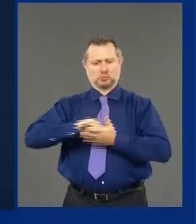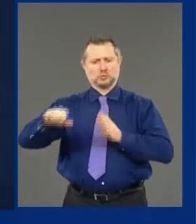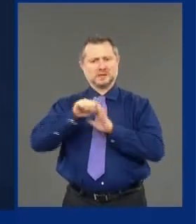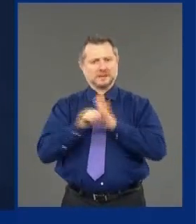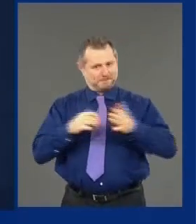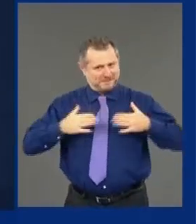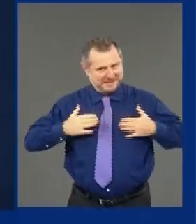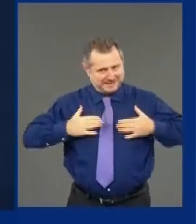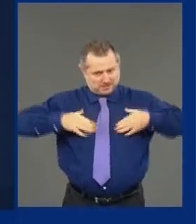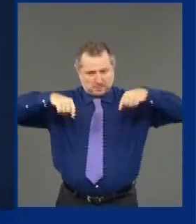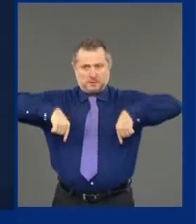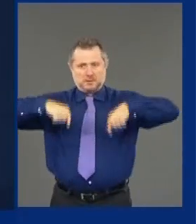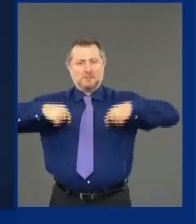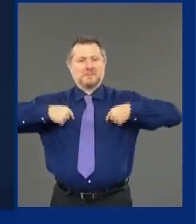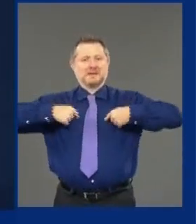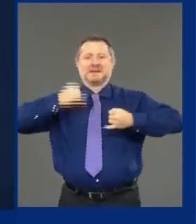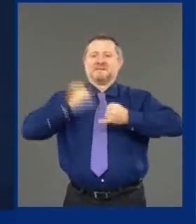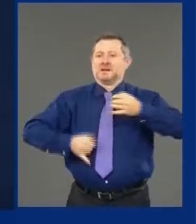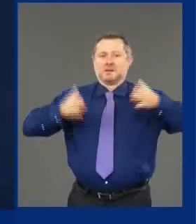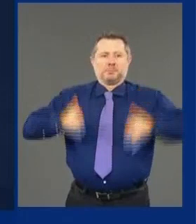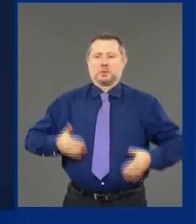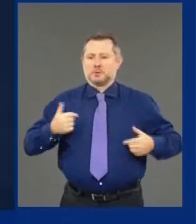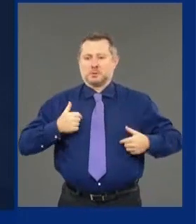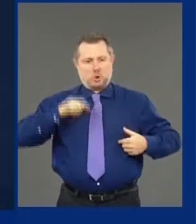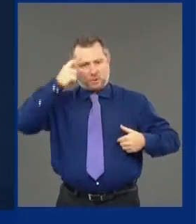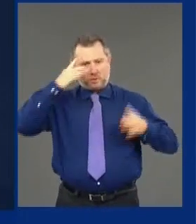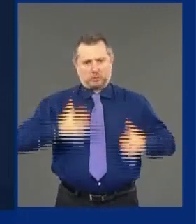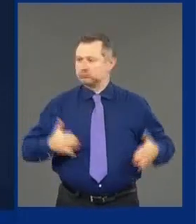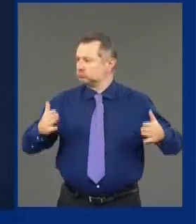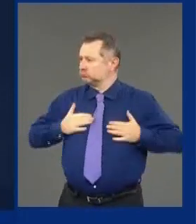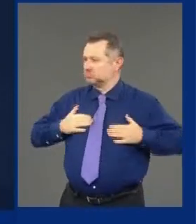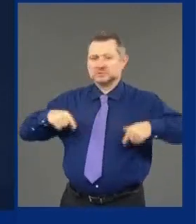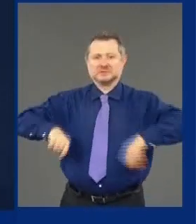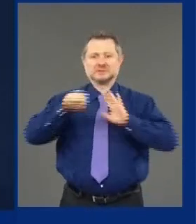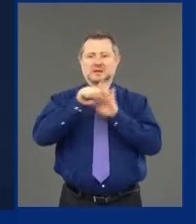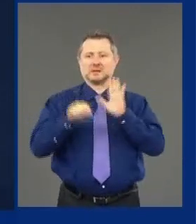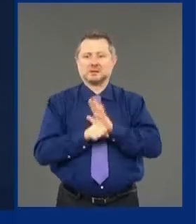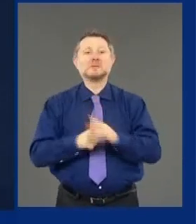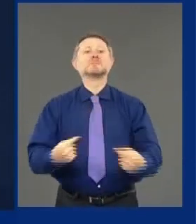MEANS TO BE THE PRESIDENT OF THE UNITED STATES.